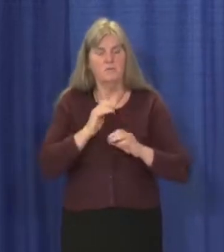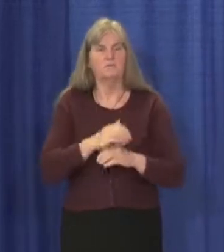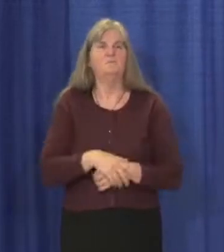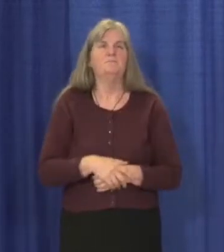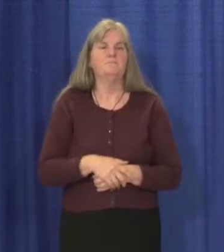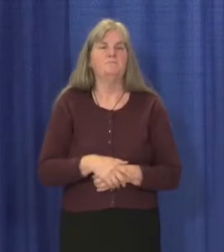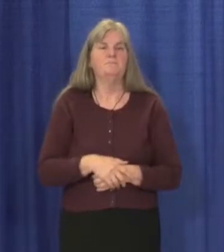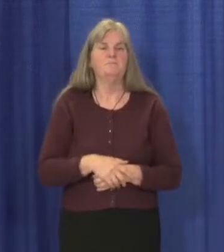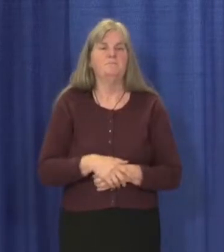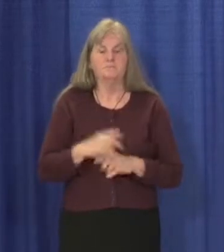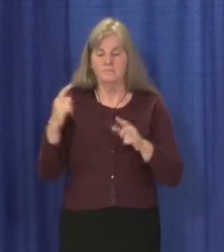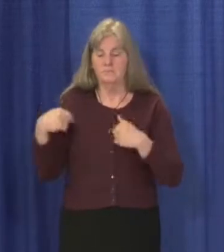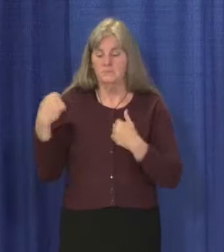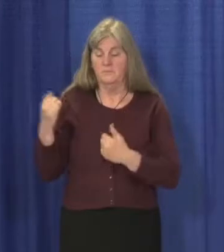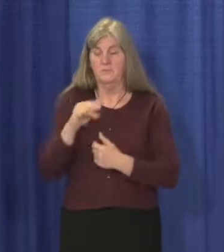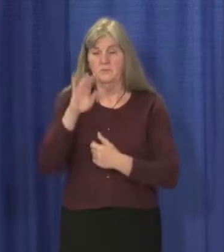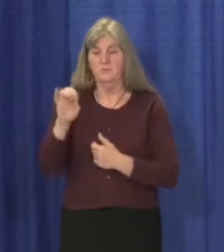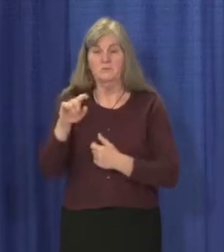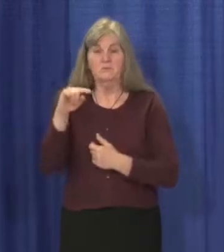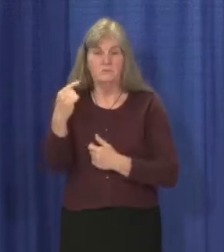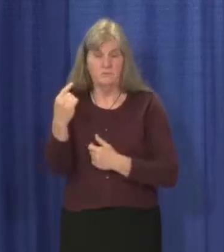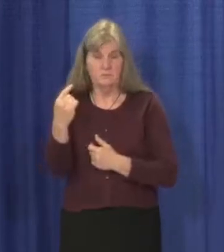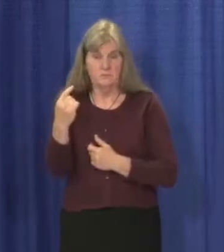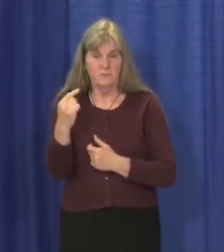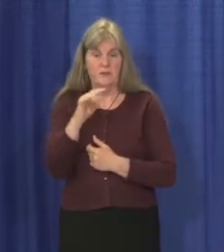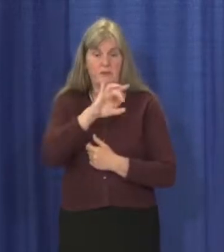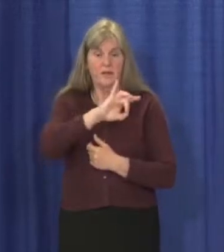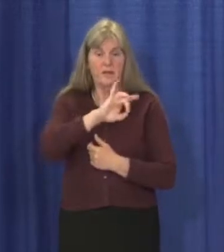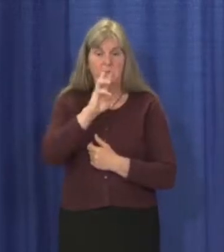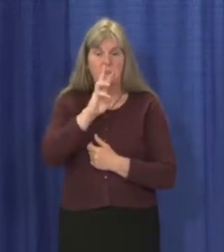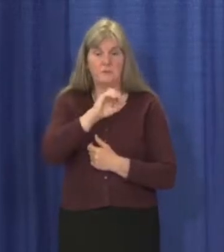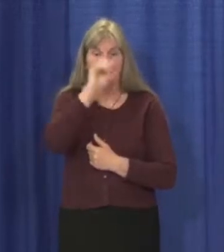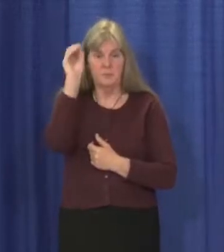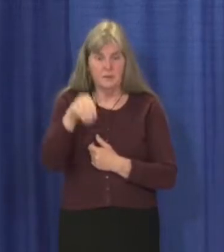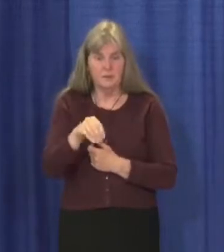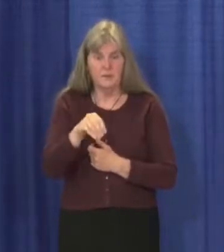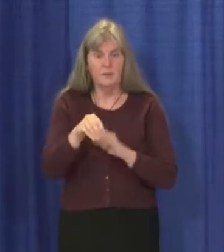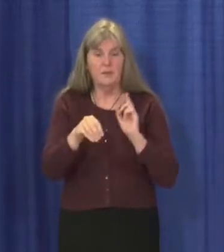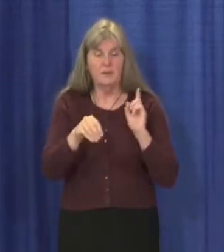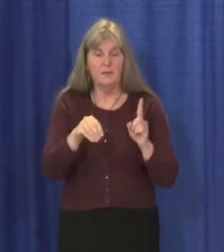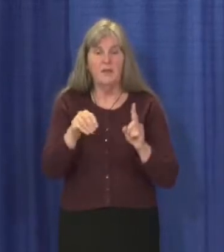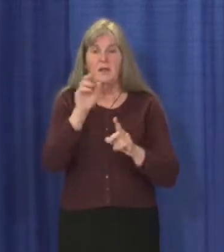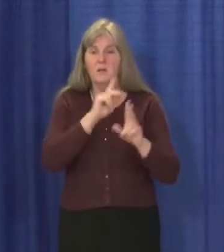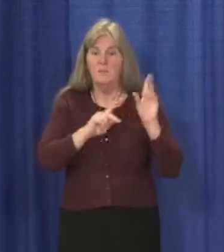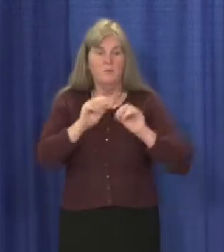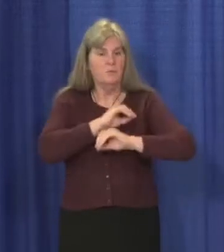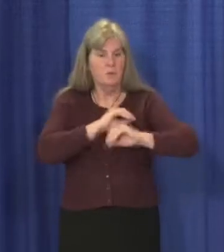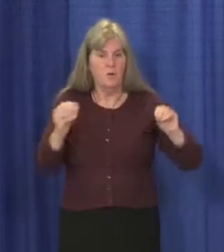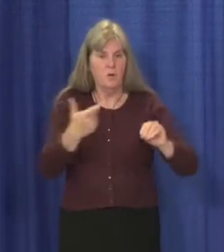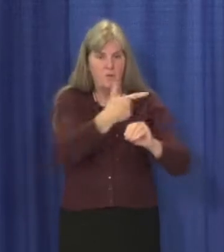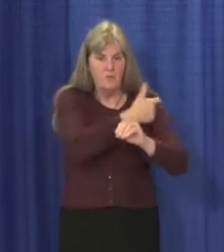Of the cases since June 1st 86 percent are those who were unvaccinated or partially